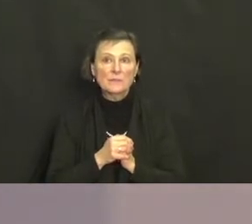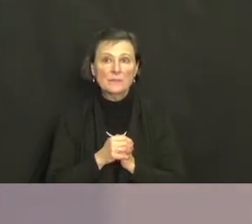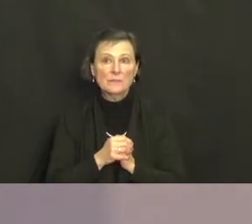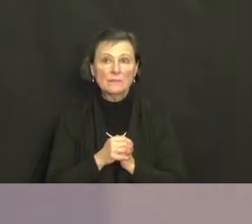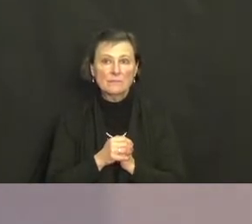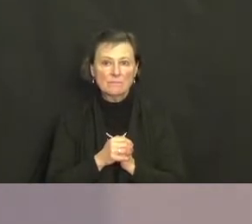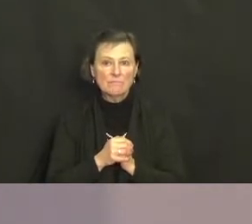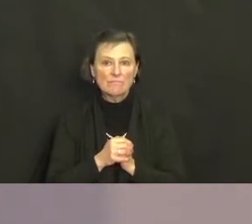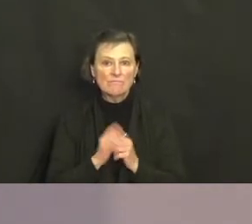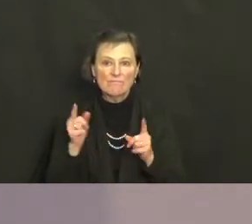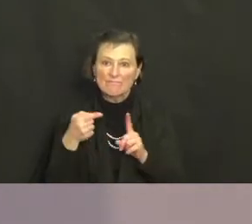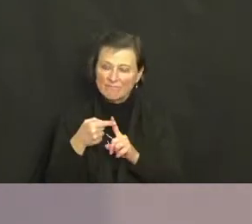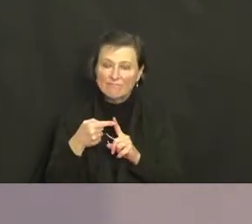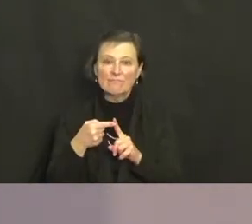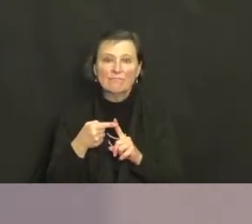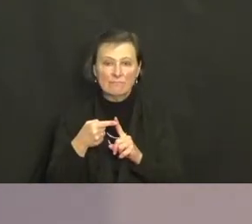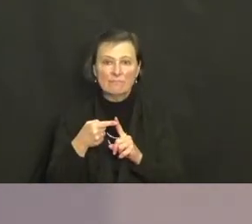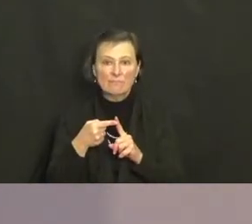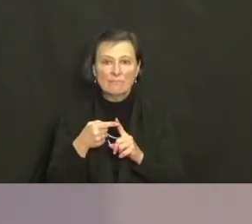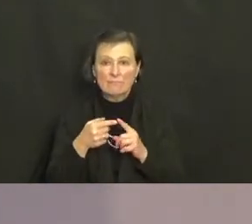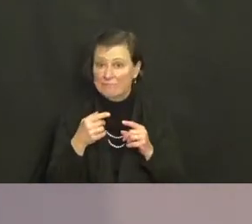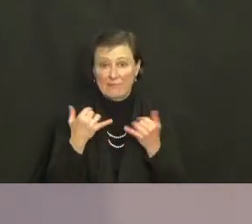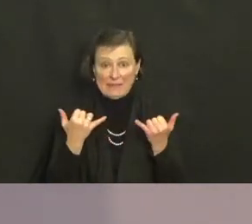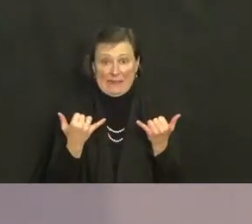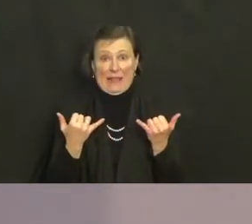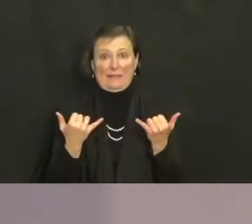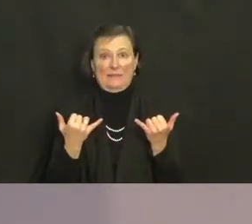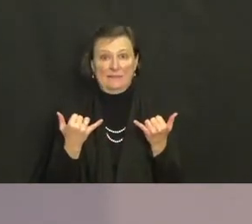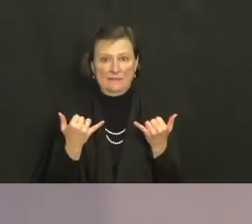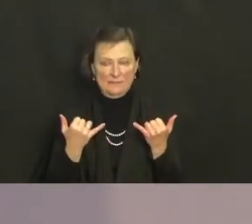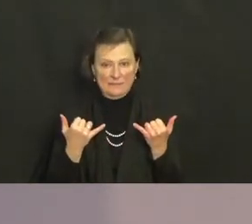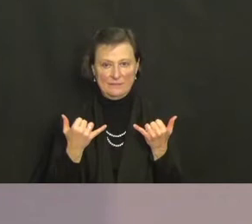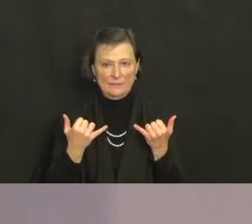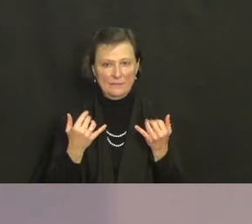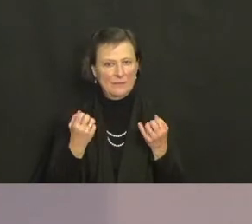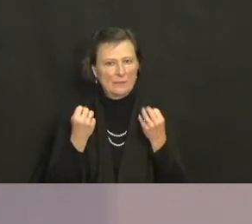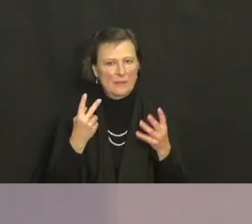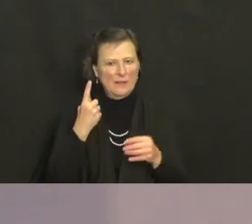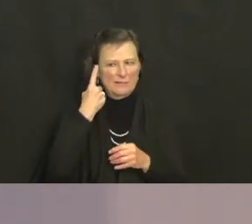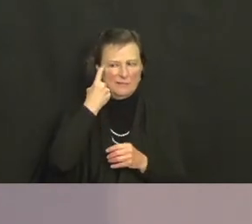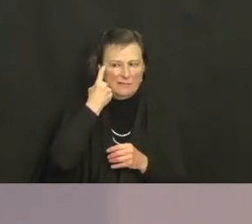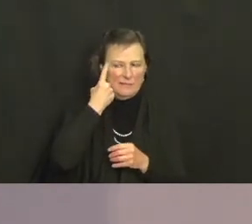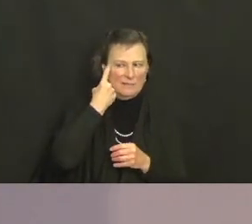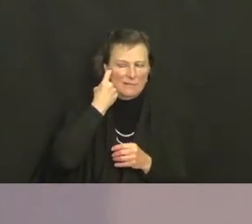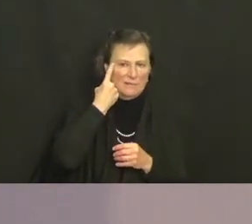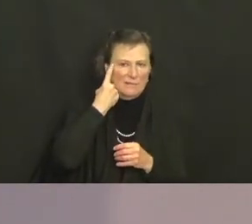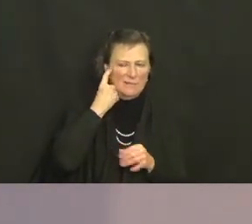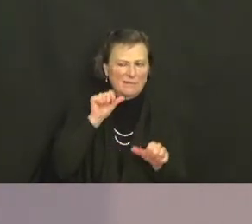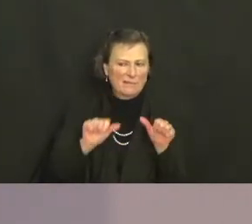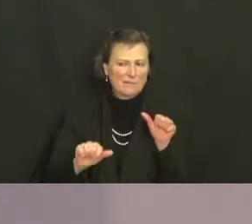Even so, even today, there are many skeptics who consider the successes of Gandhi and King